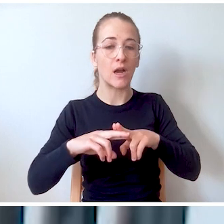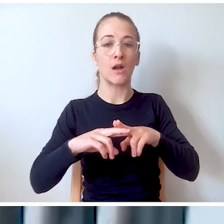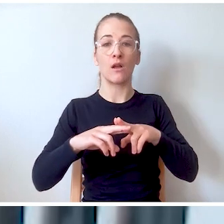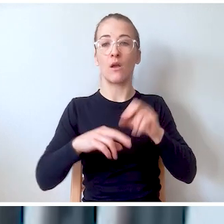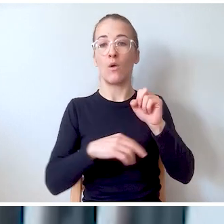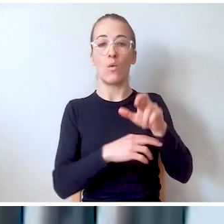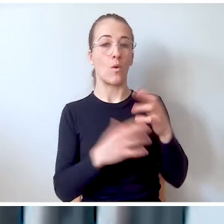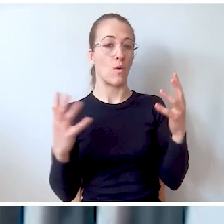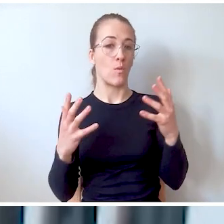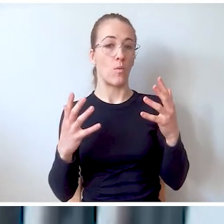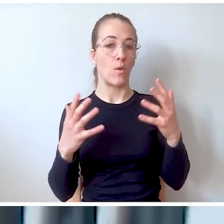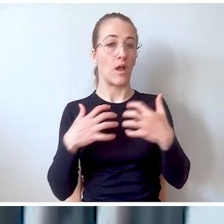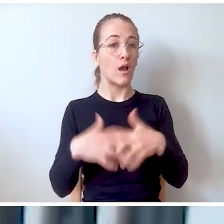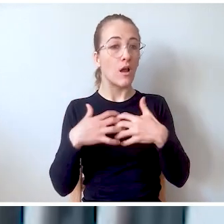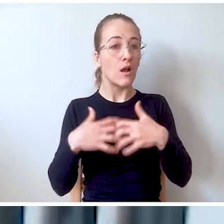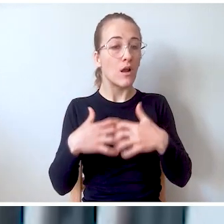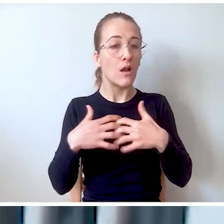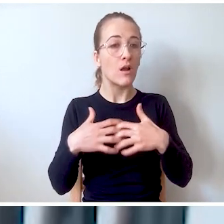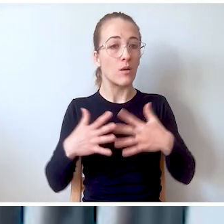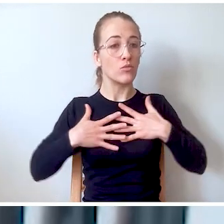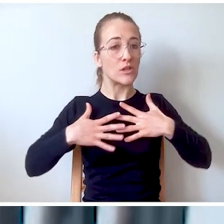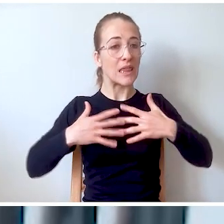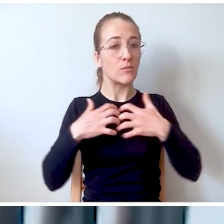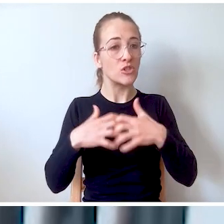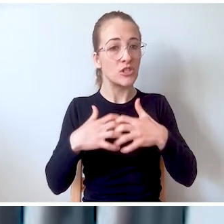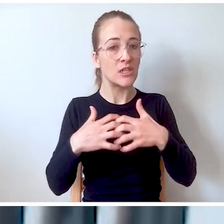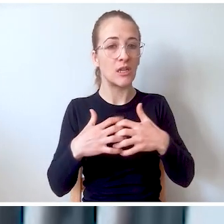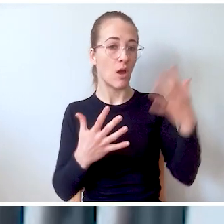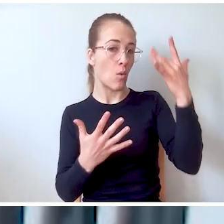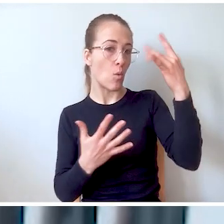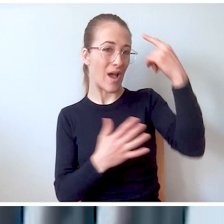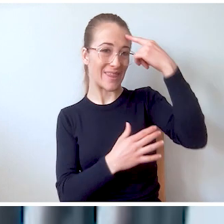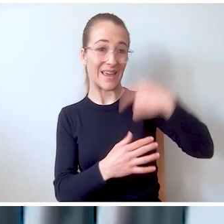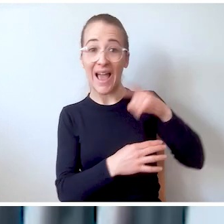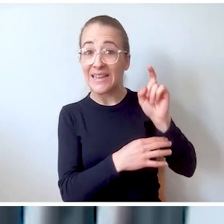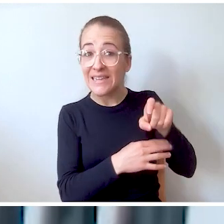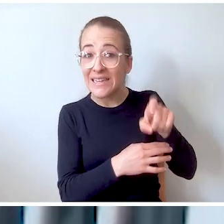or what they think a ventilator is, or why they think I need to use a ventilator,